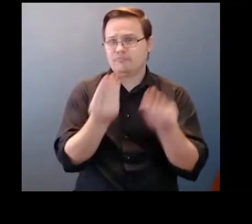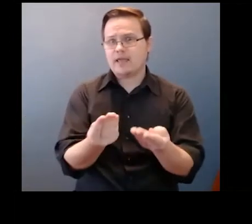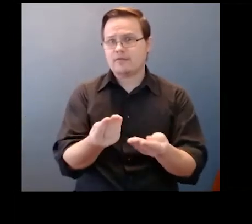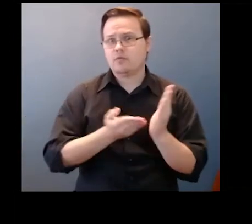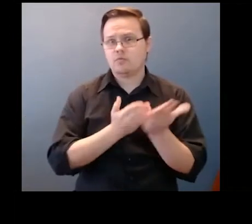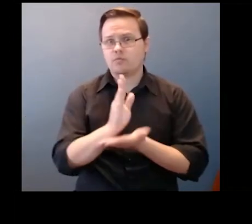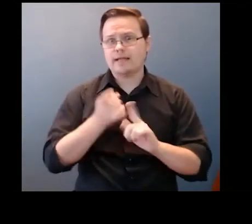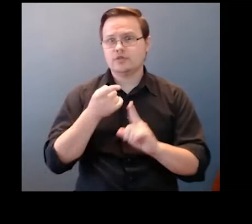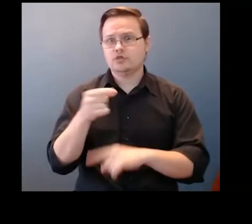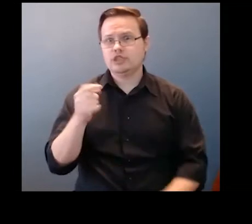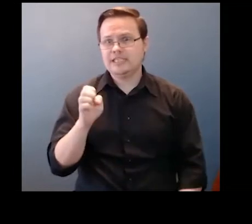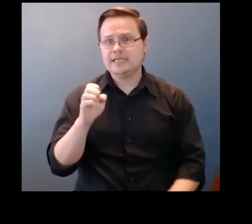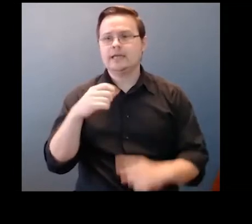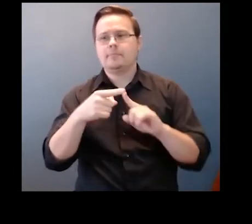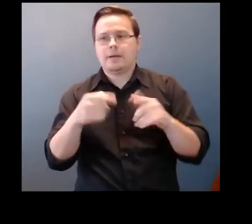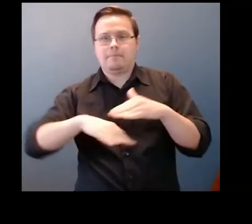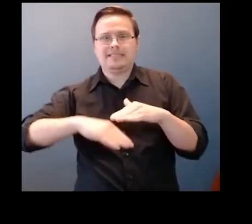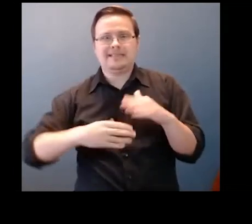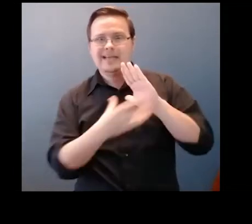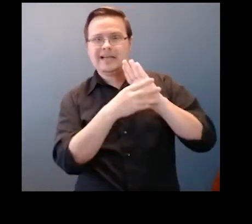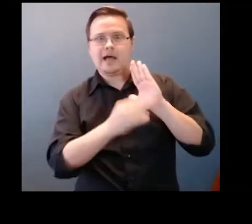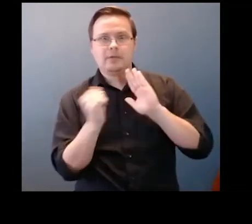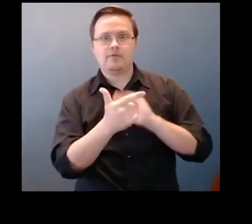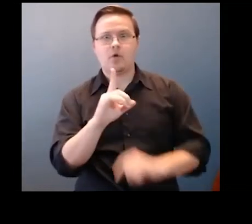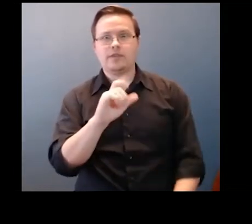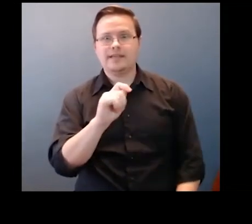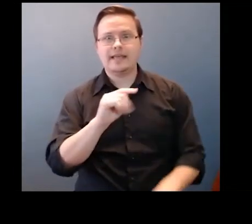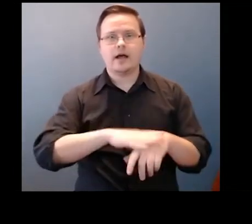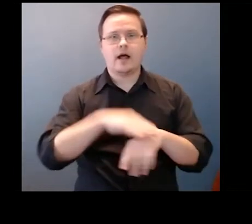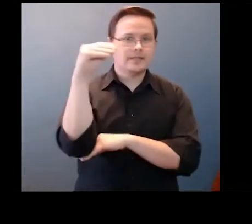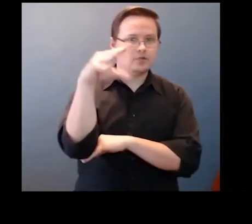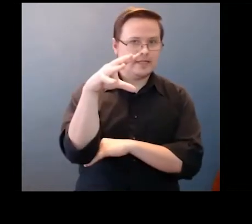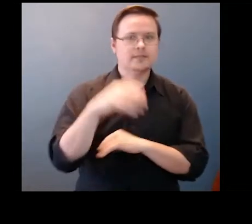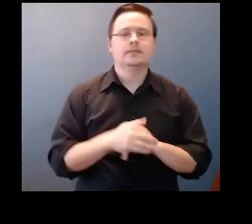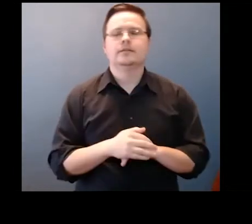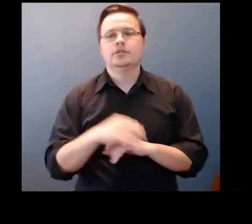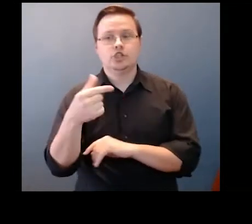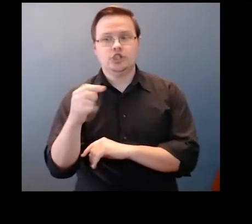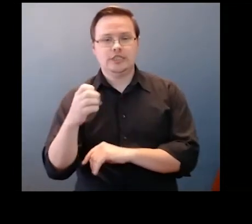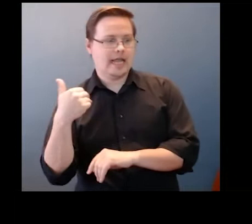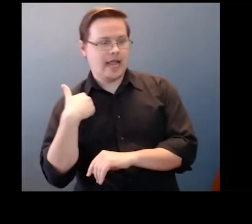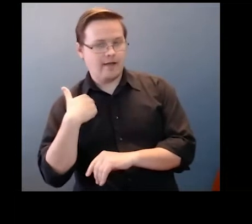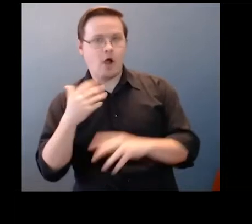GE of basically a copy of all the data on the street lights. He had owned all the processed data